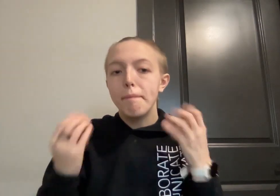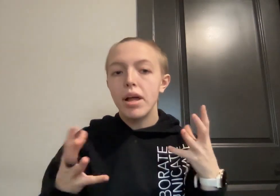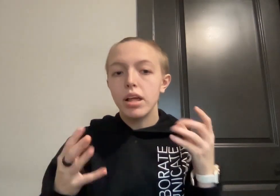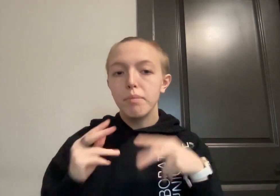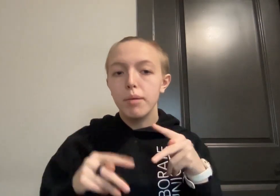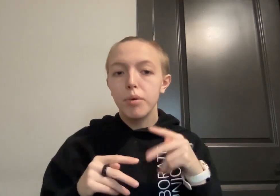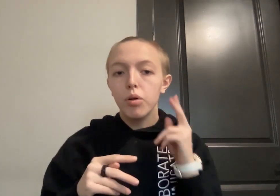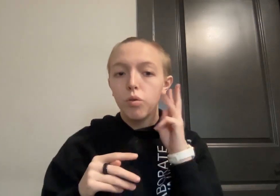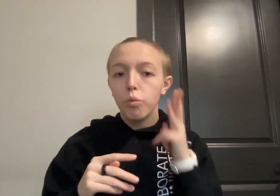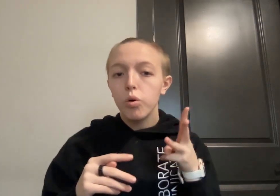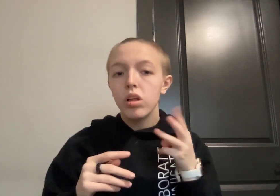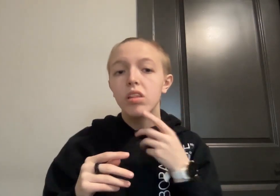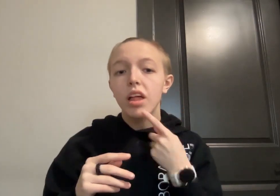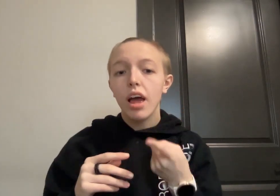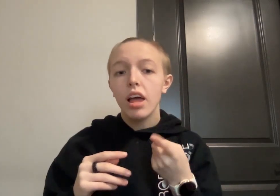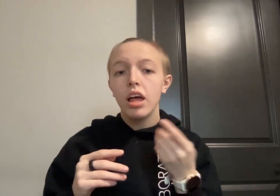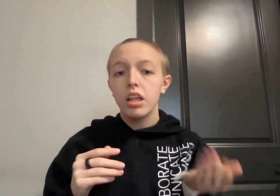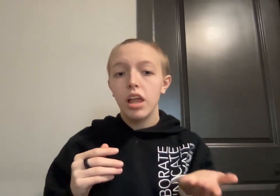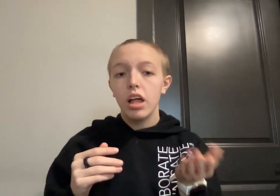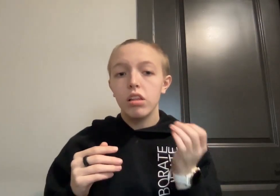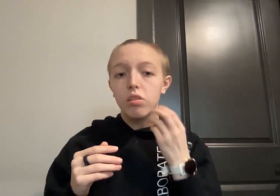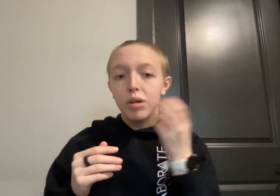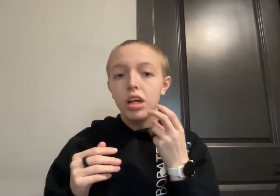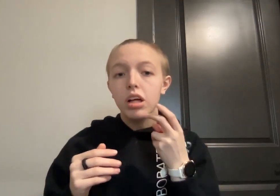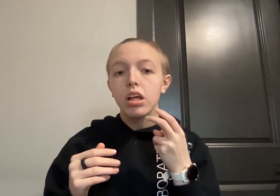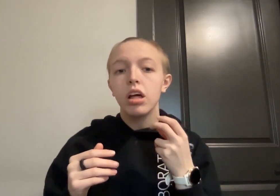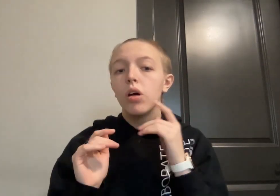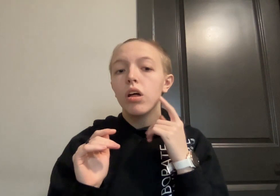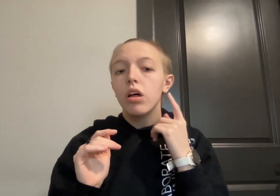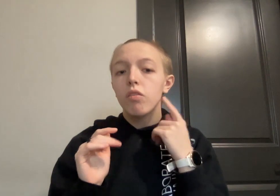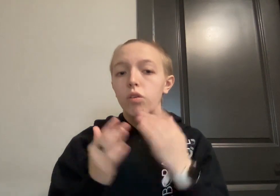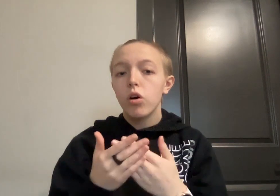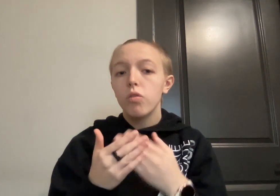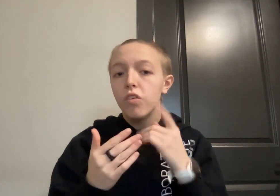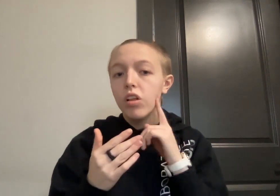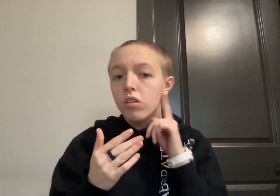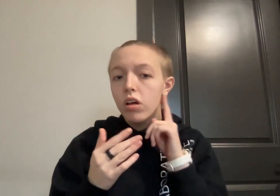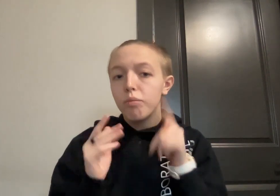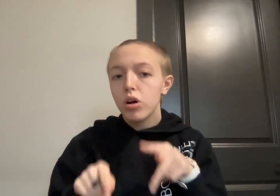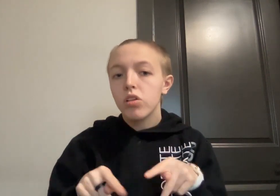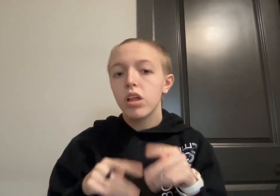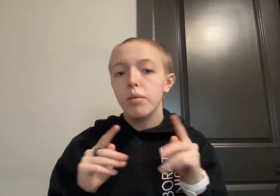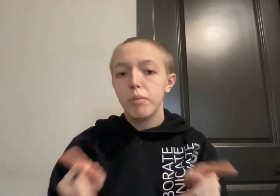Many people would say they speak good for a deaf person,